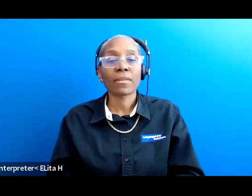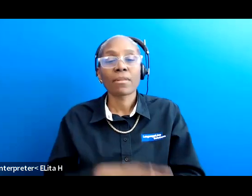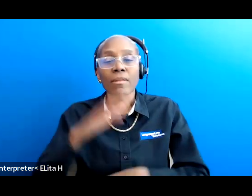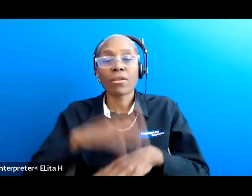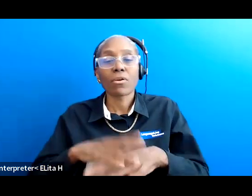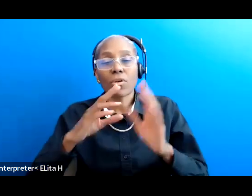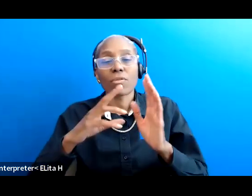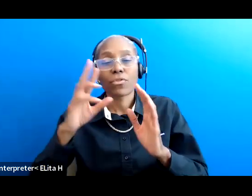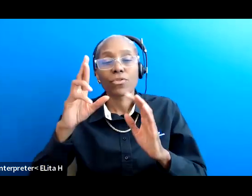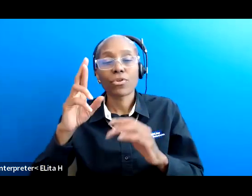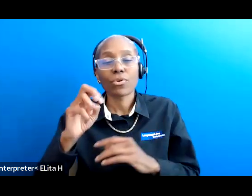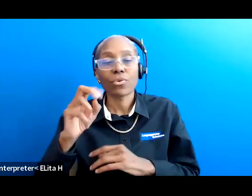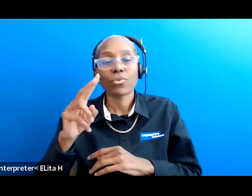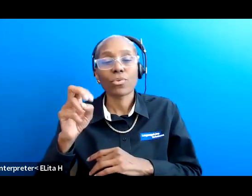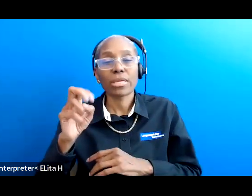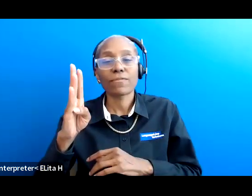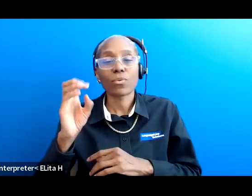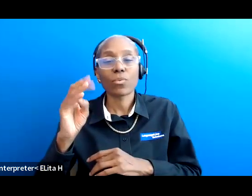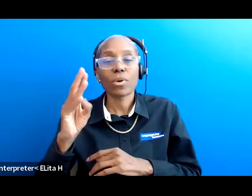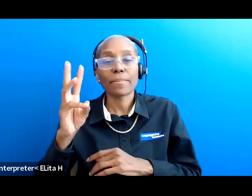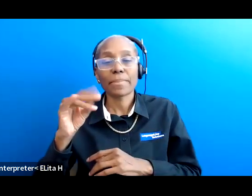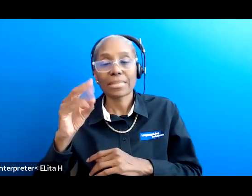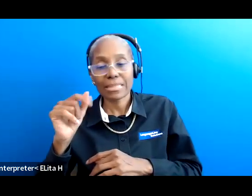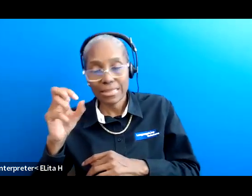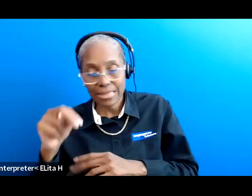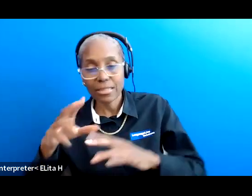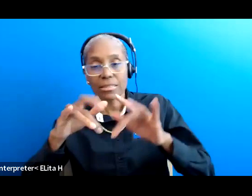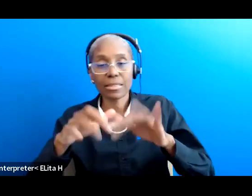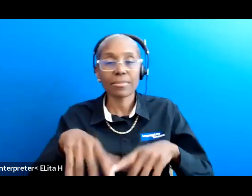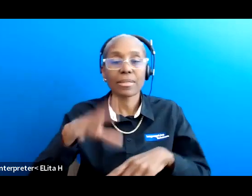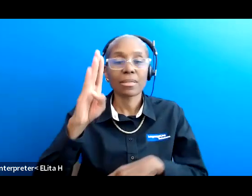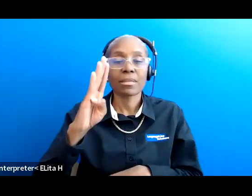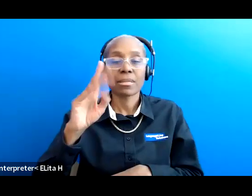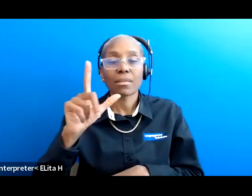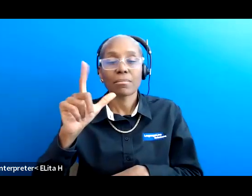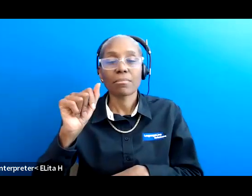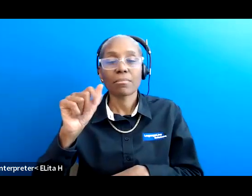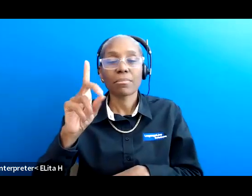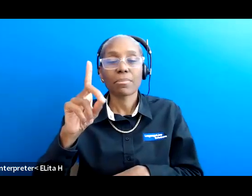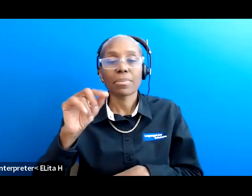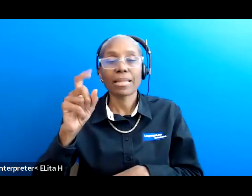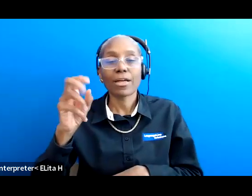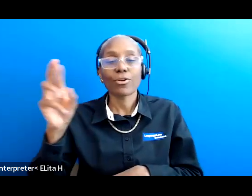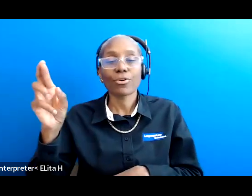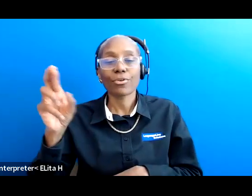So you can look up bladder and there's a whole lot of information